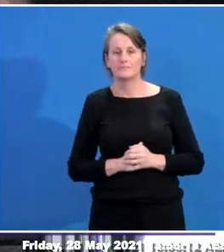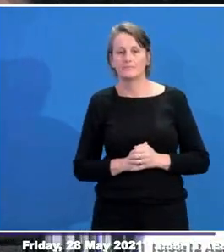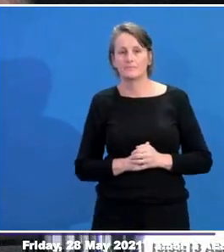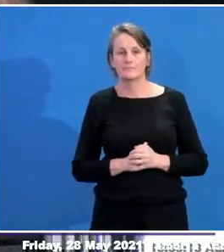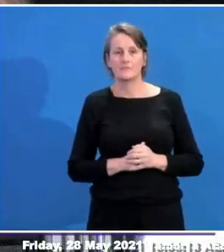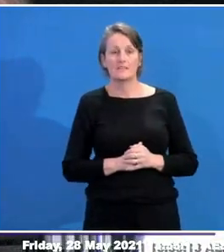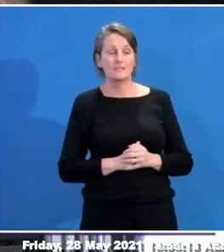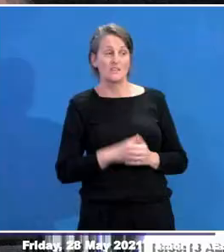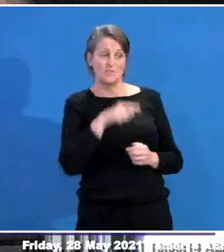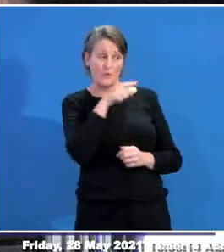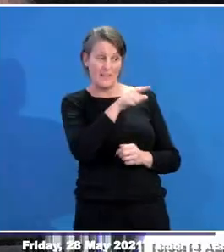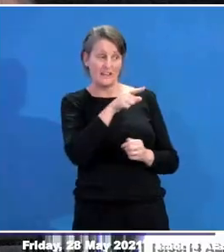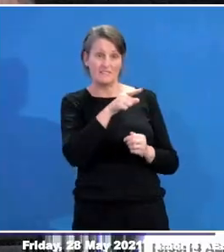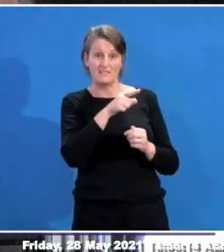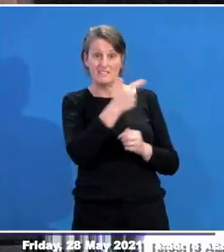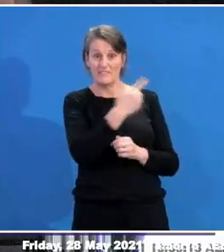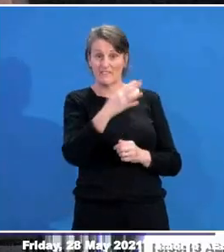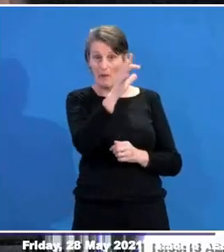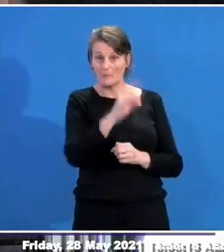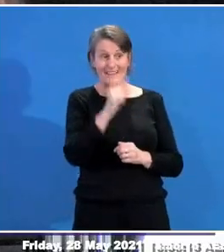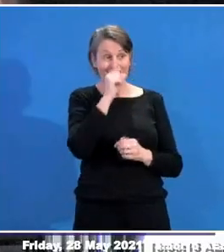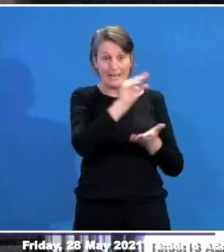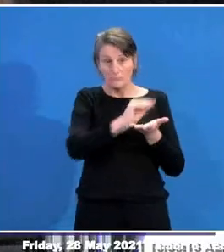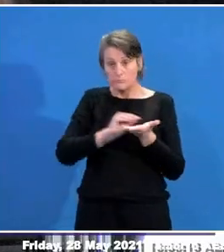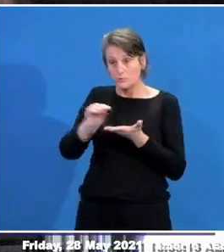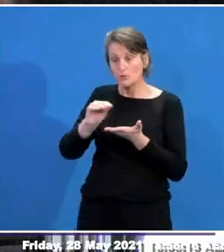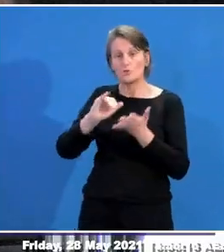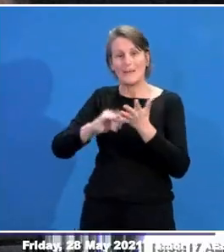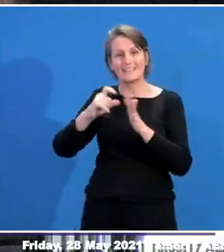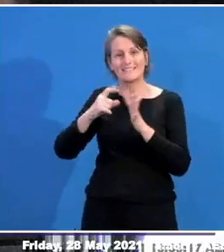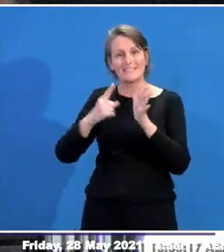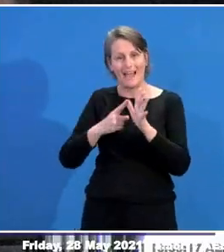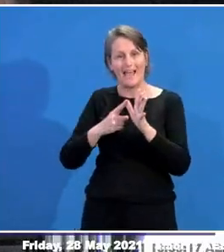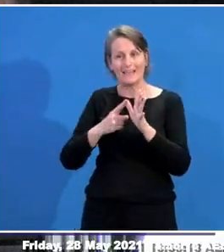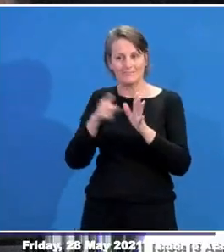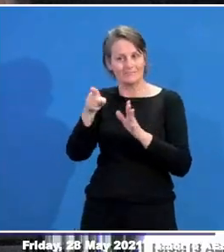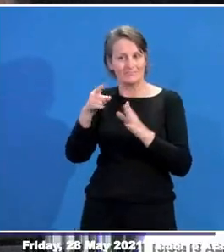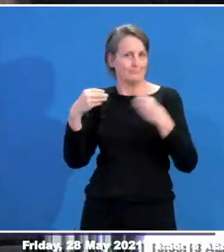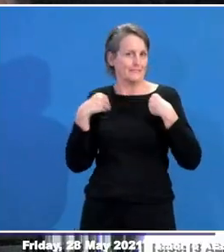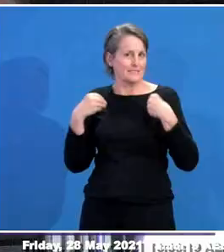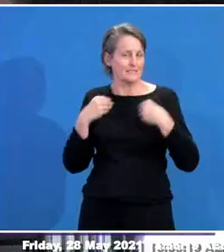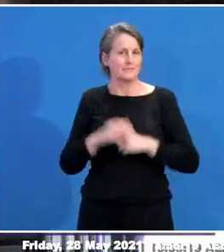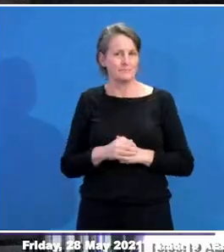go to the SDA provider along with the SDA payment that is